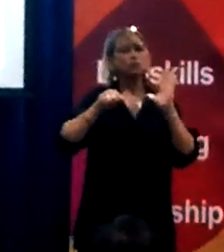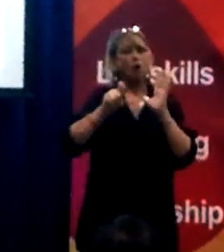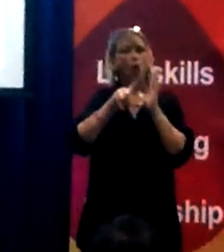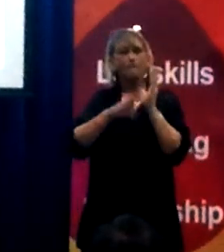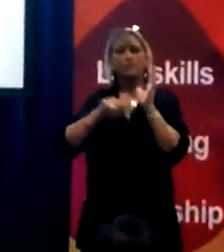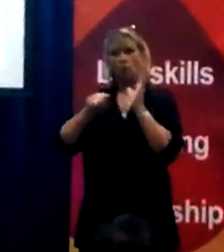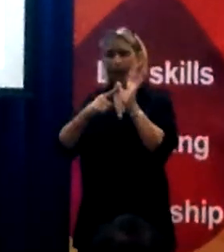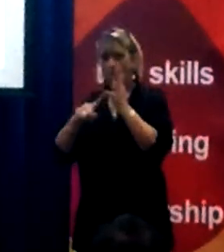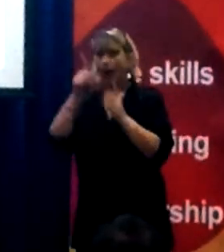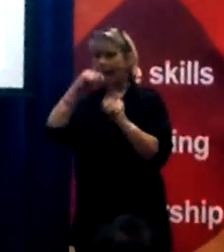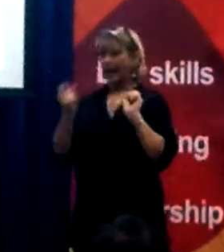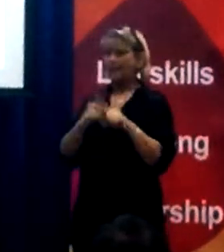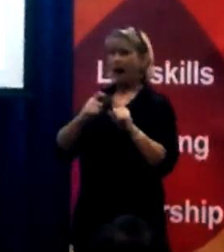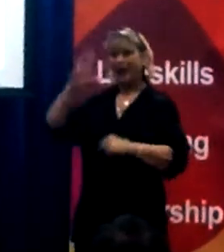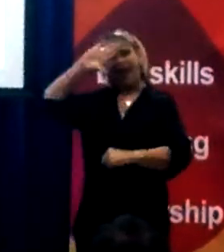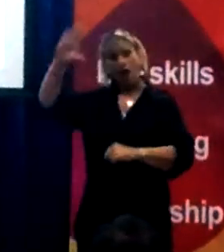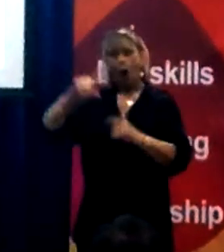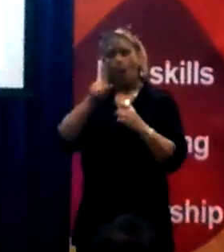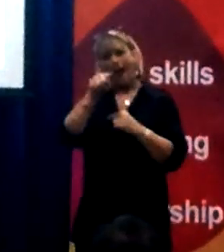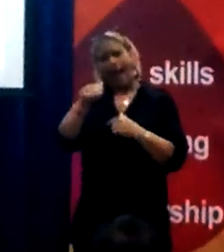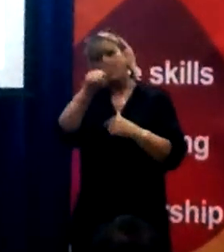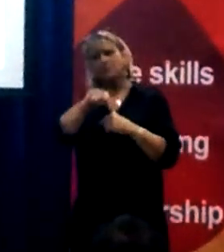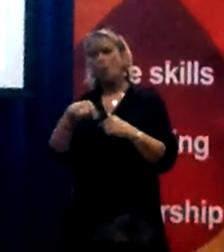you can email us on hello@ydan.com.au,